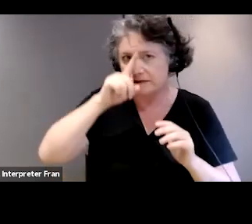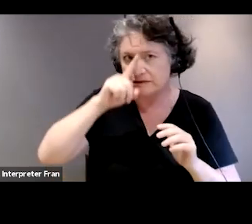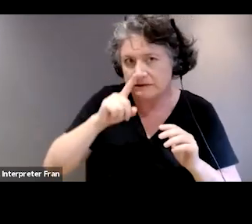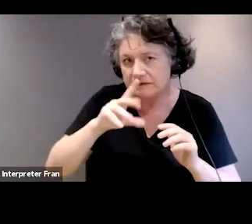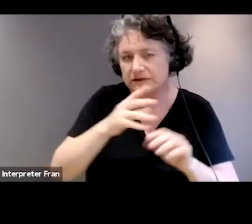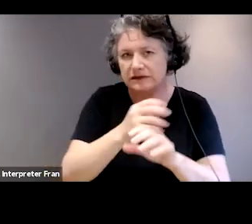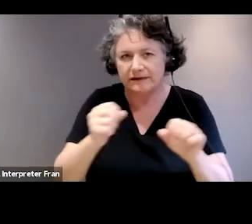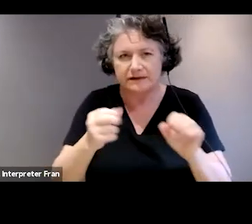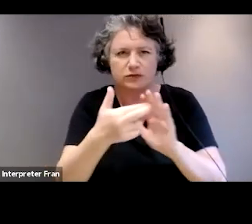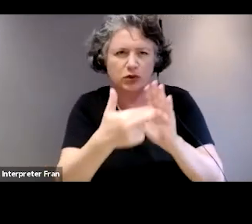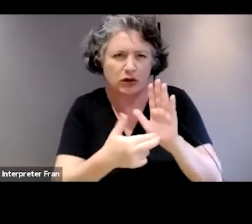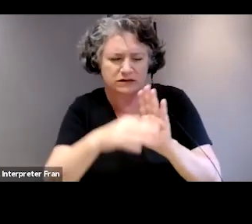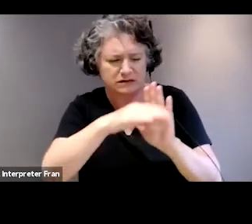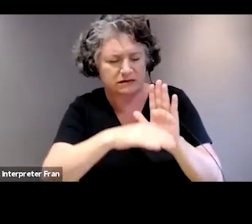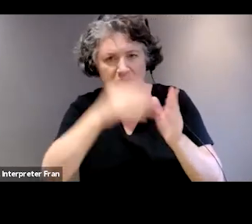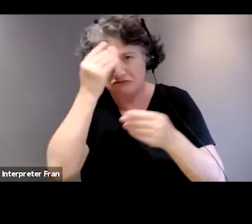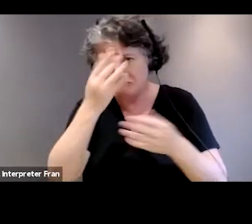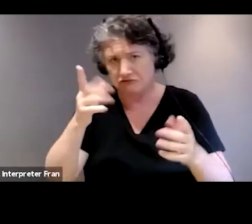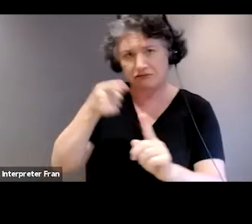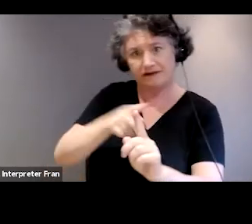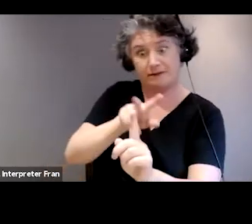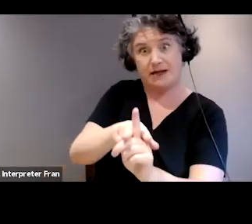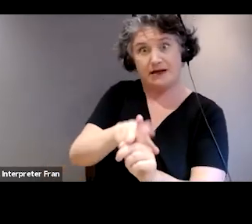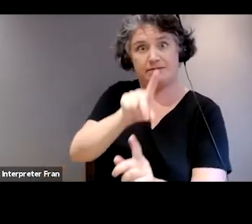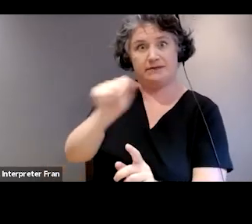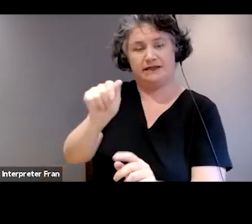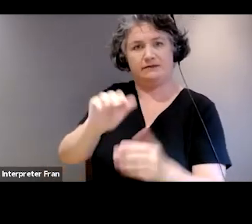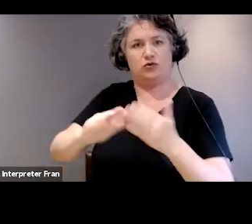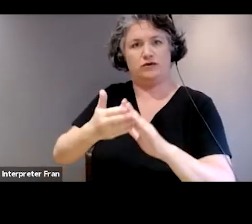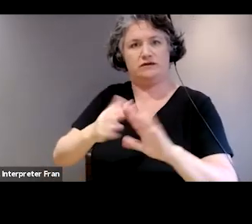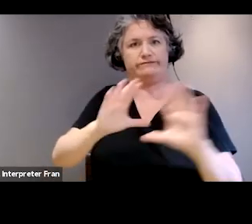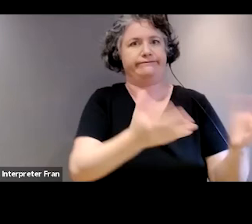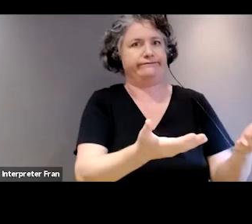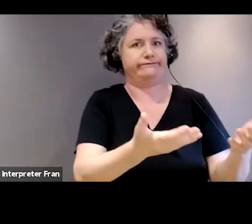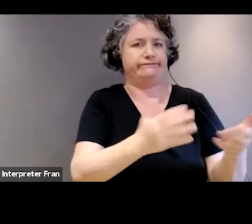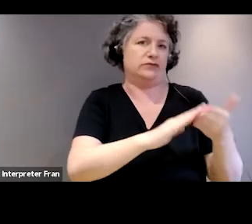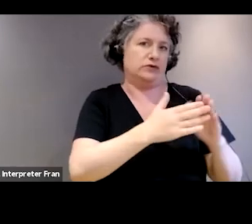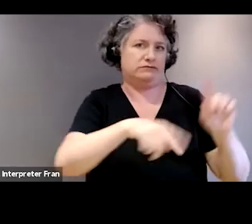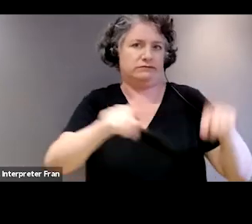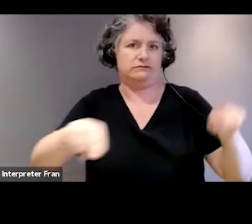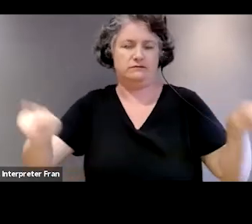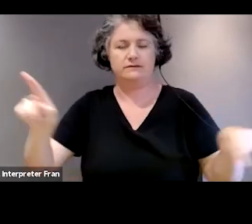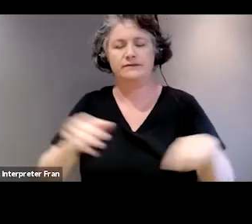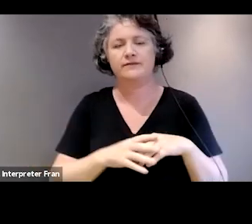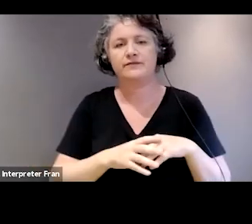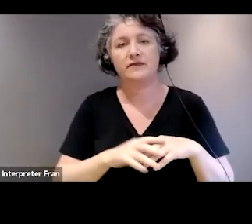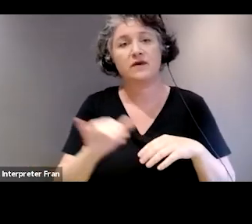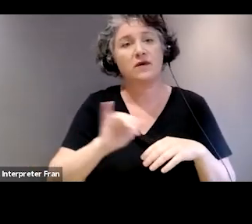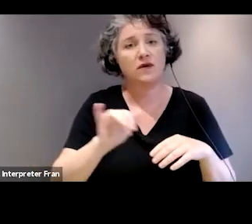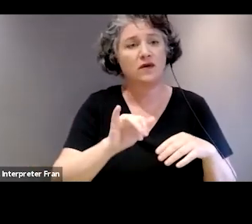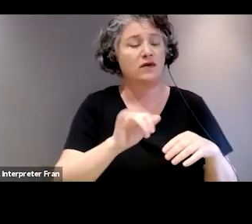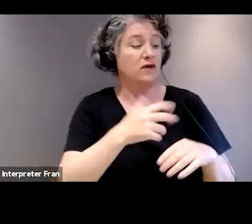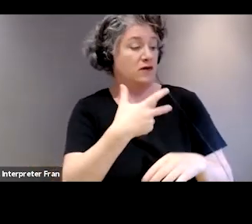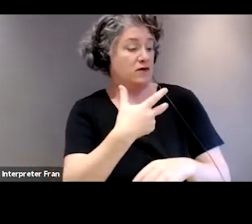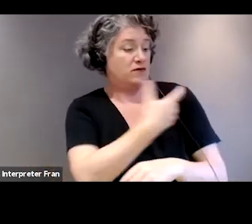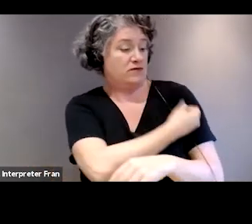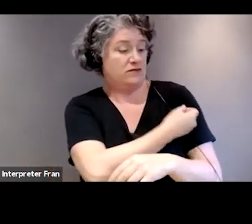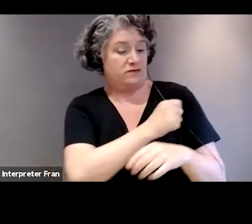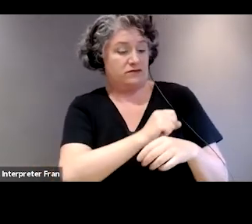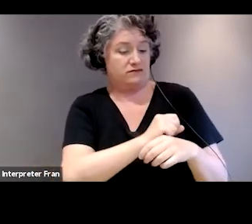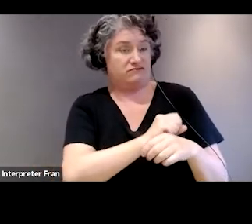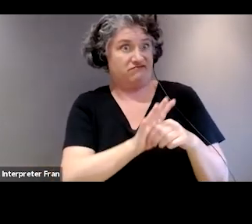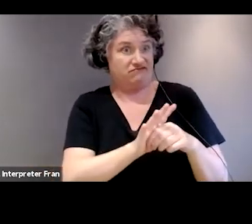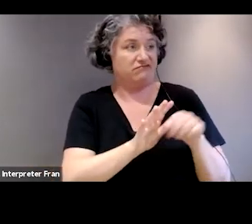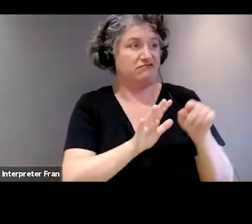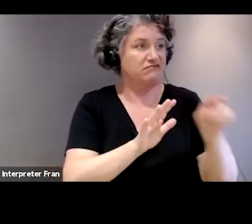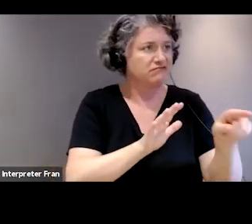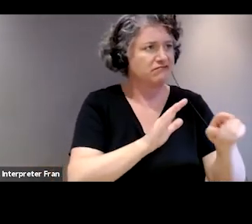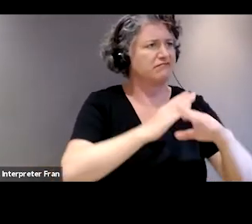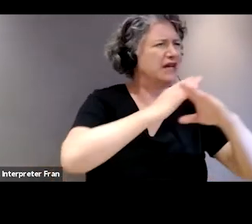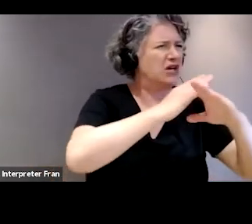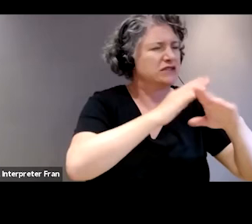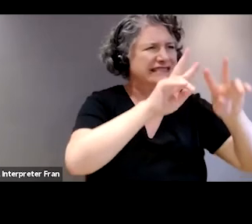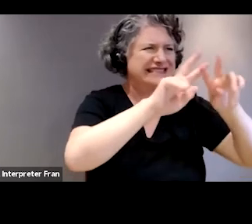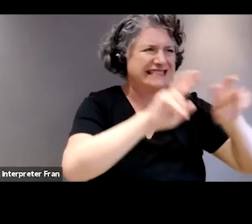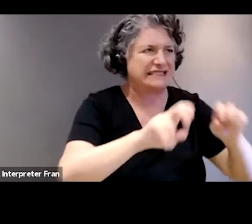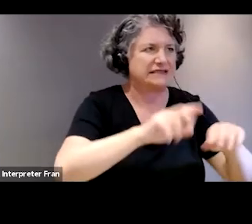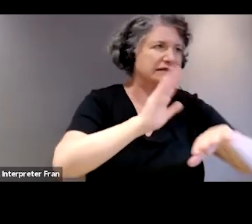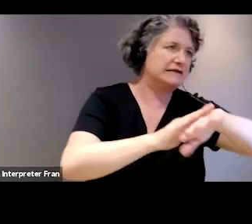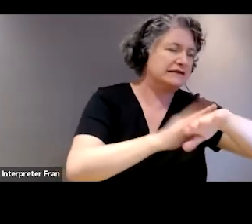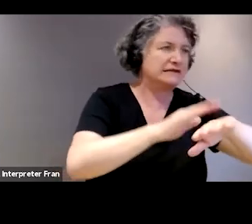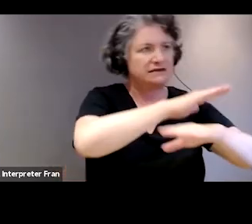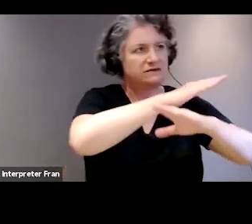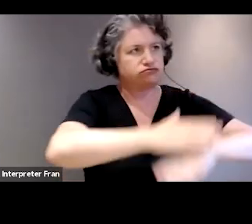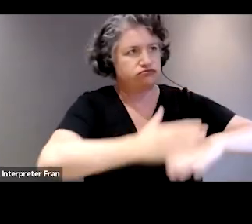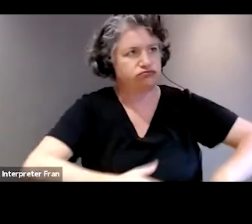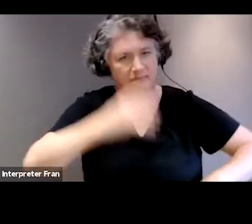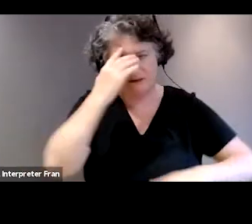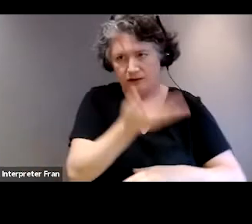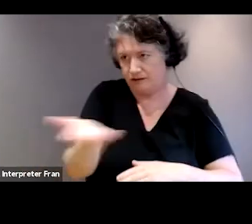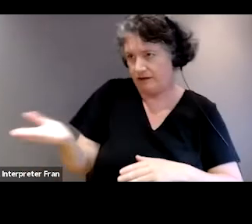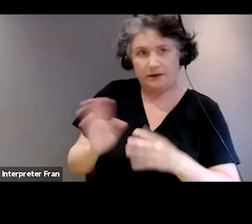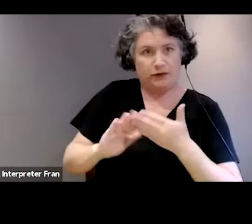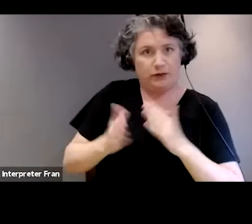recommendations that are intended to close the equity gaps in current vaccine